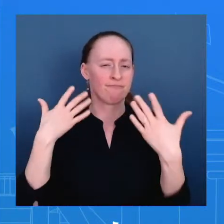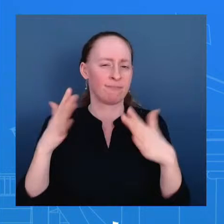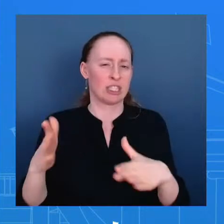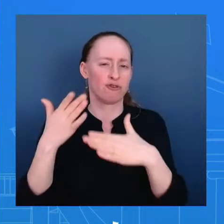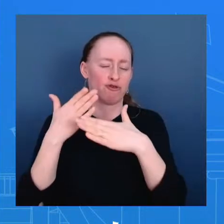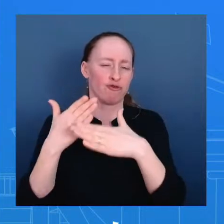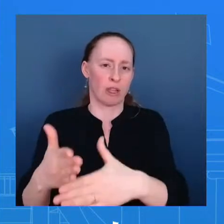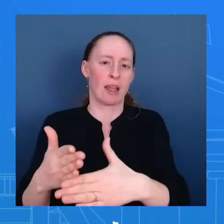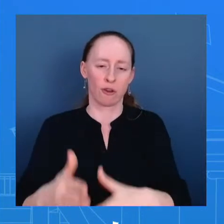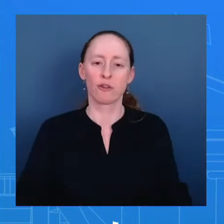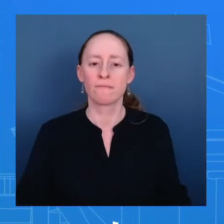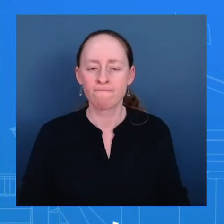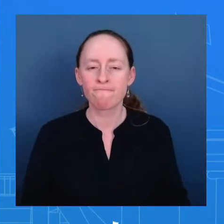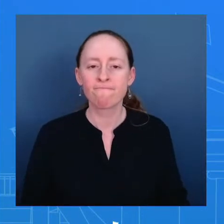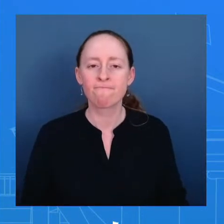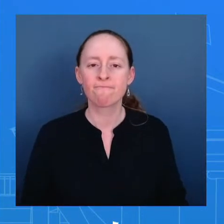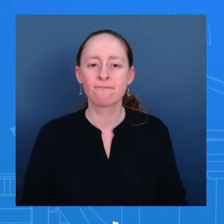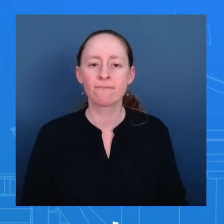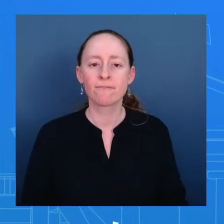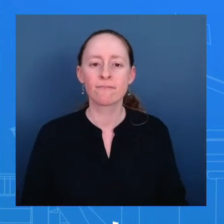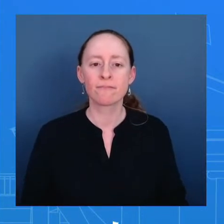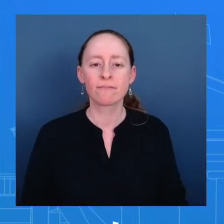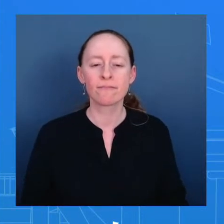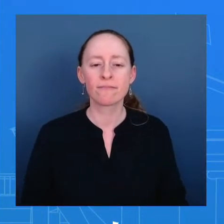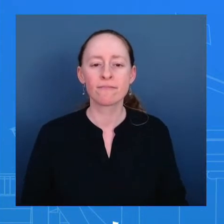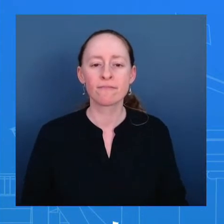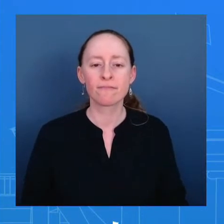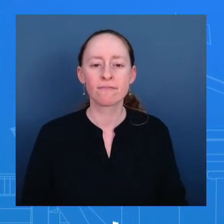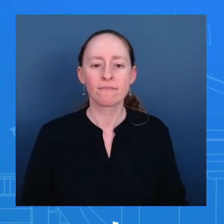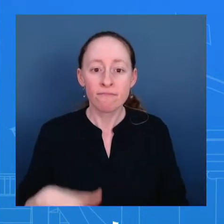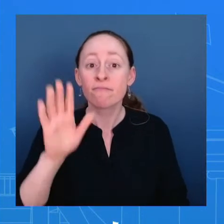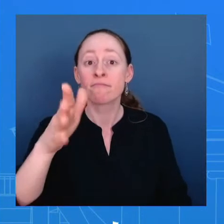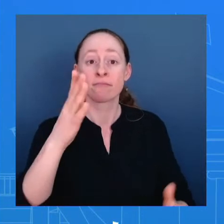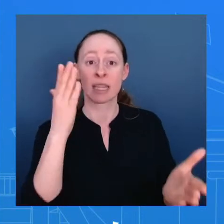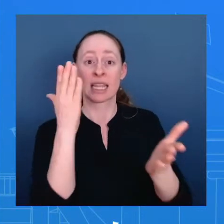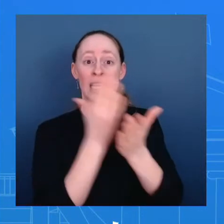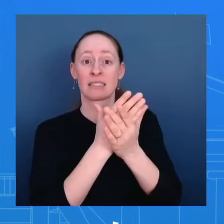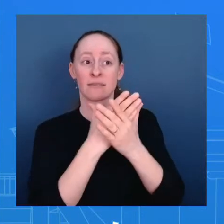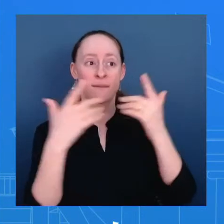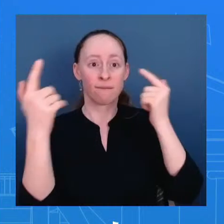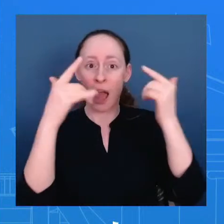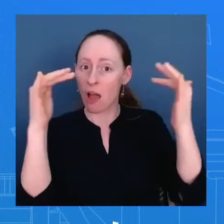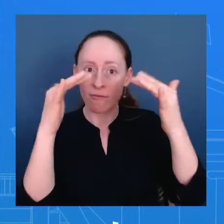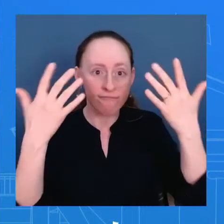on the ceasefire itself. It appears to be in deadlock right now. So, at this point, is the President still confident